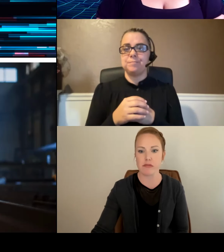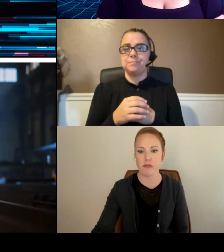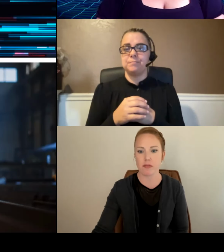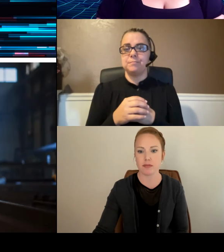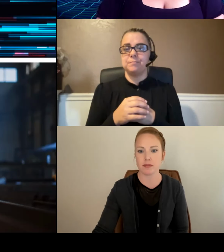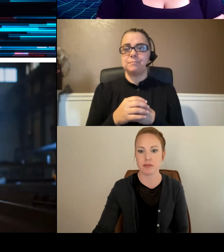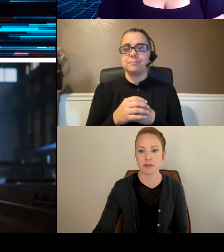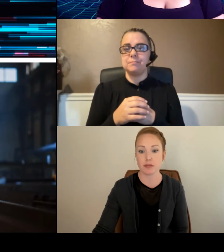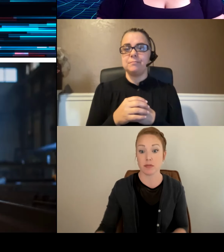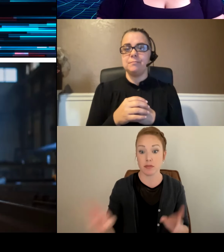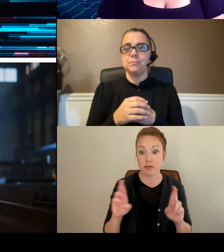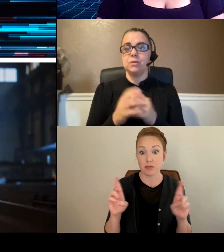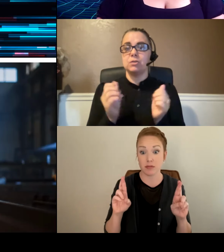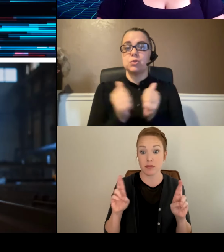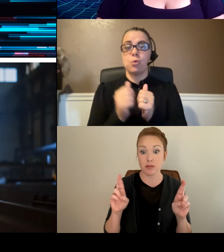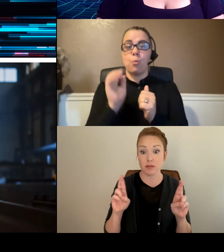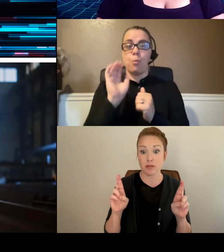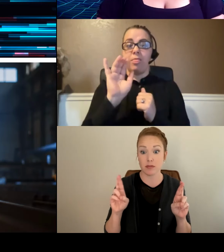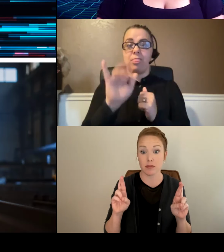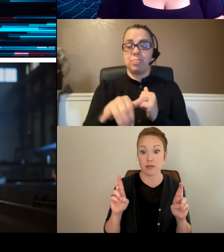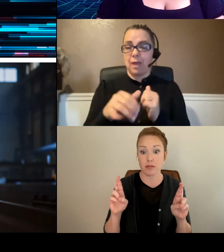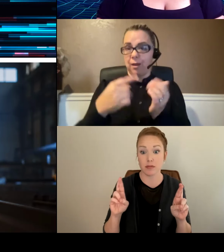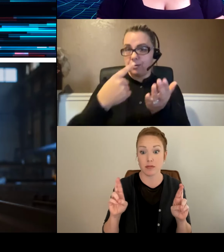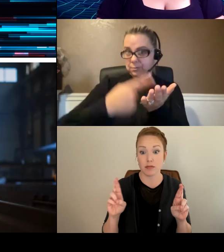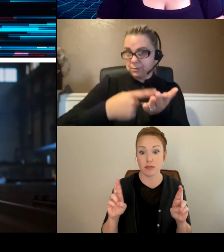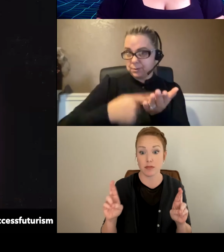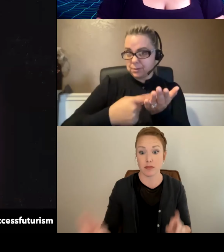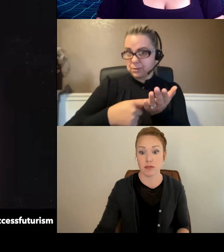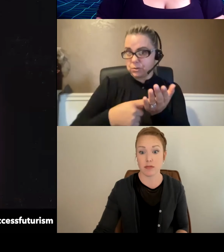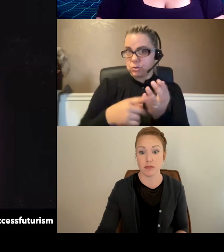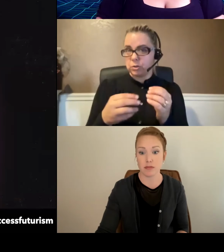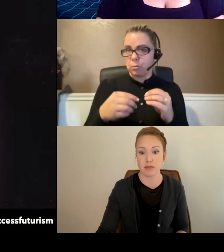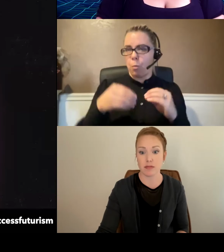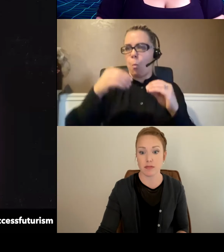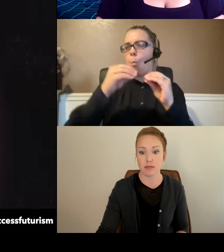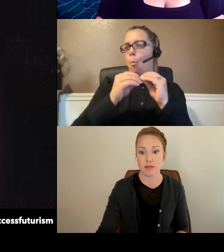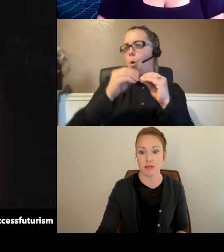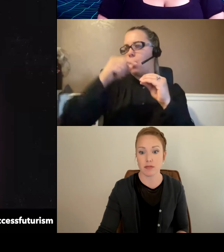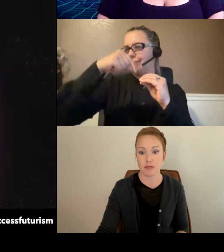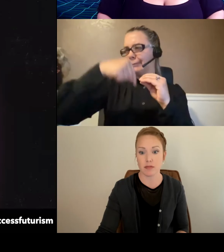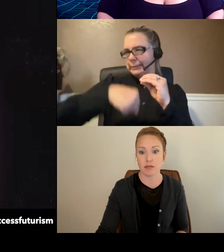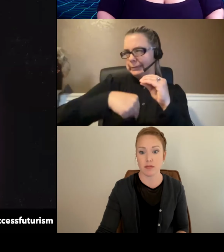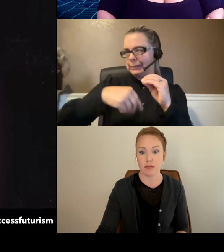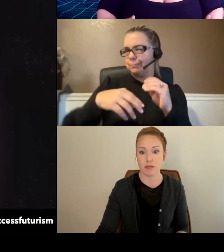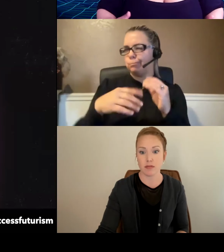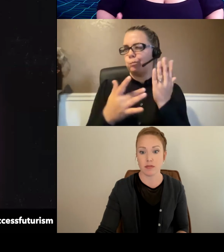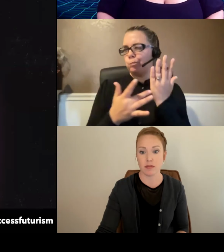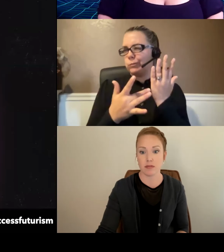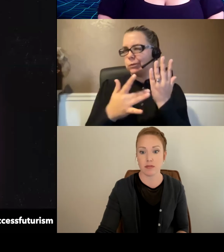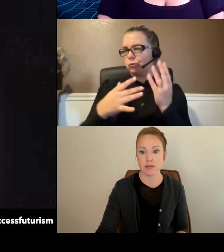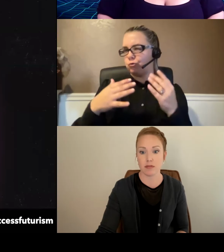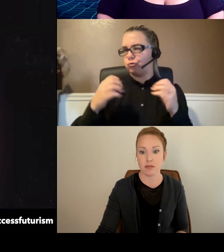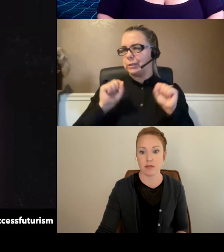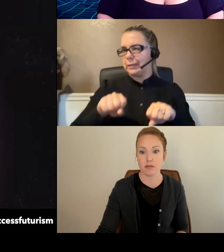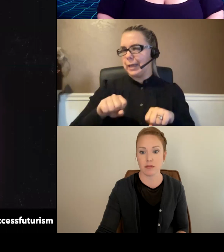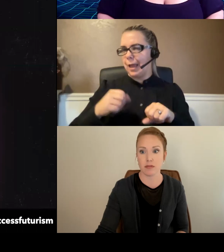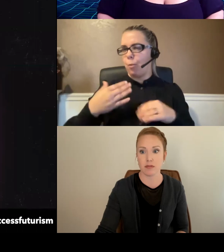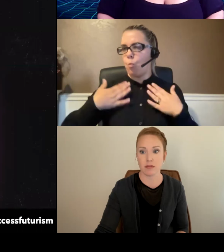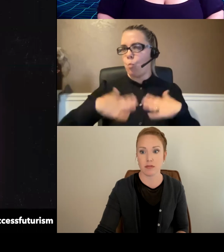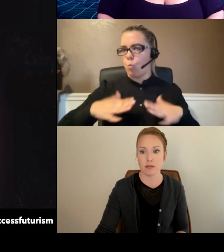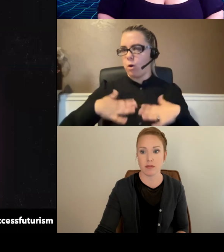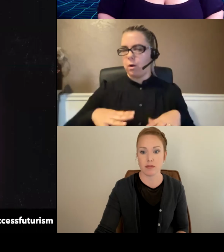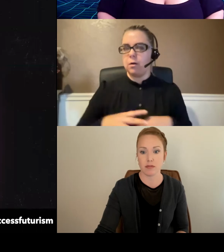With of that kind of going a little bit further into wearable technology, we have this next slide